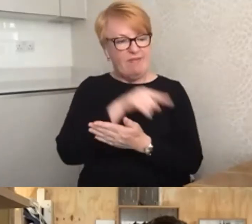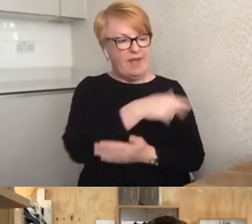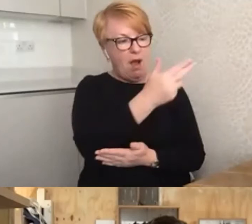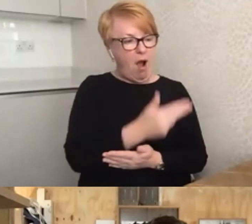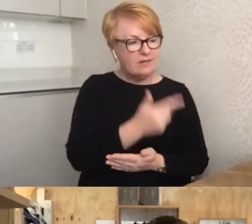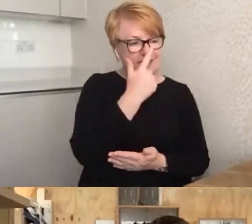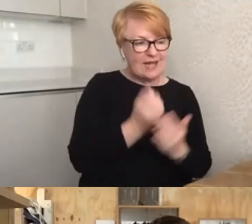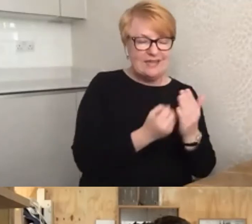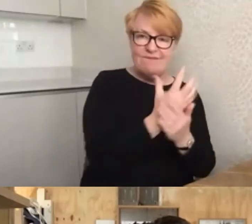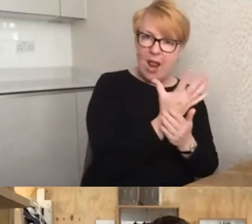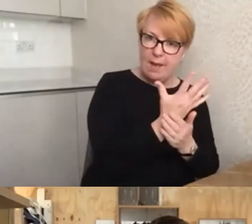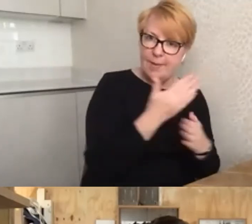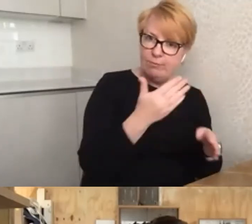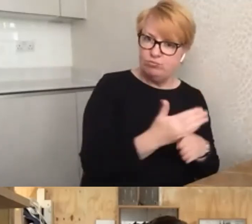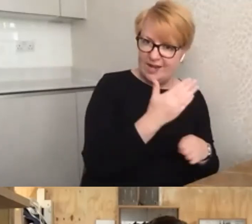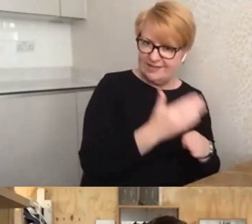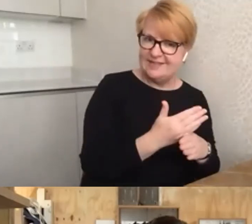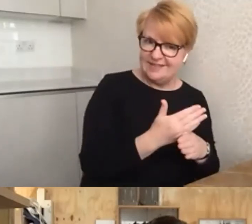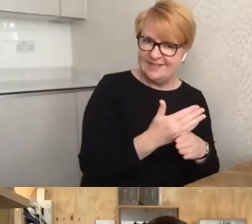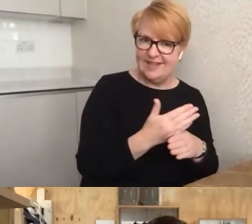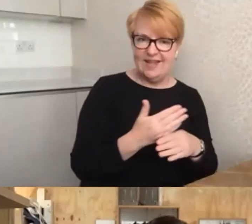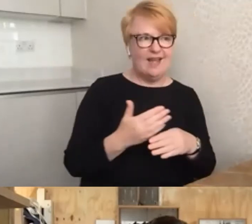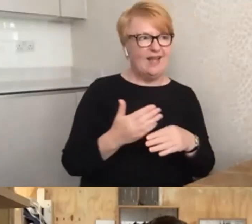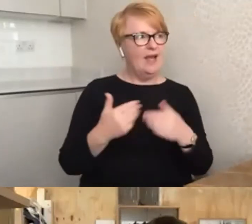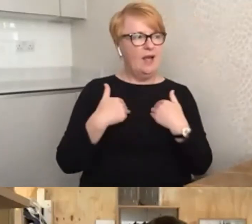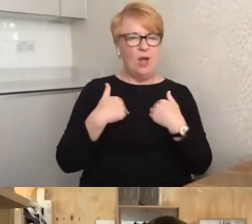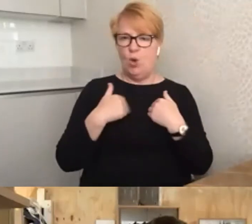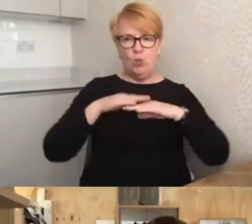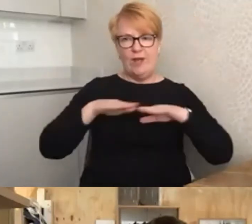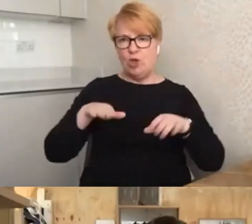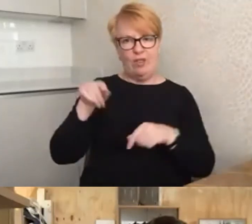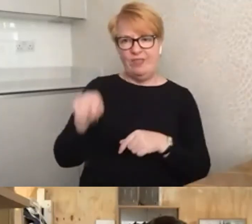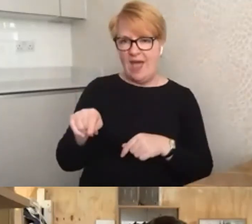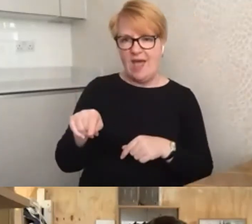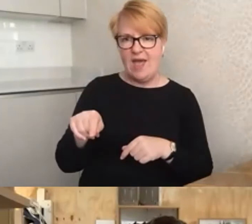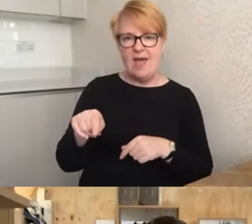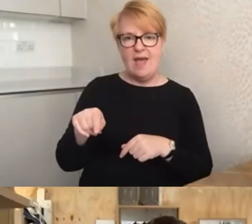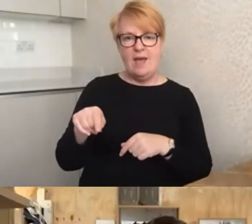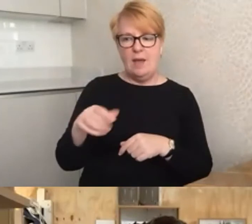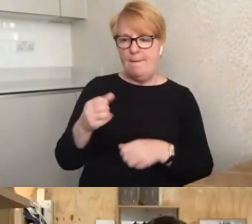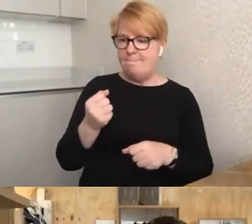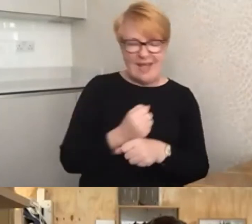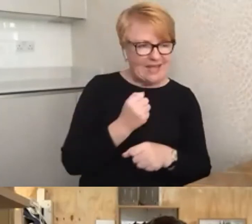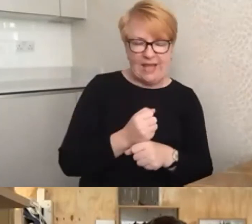And so, we're not out there, making the work and engaging the same way that the artists are.